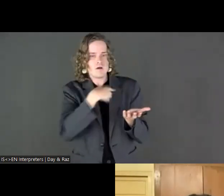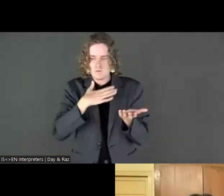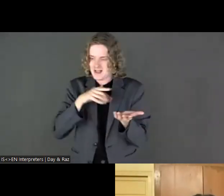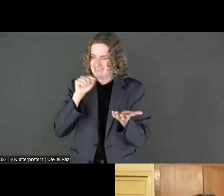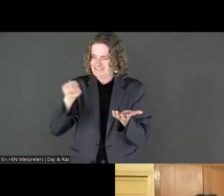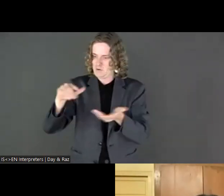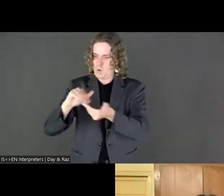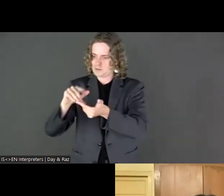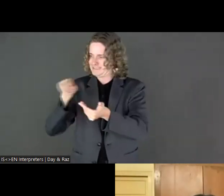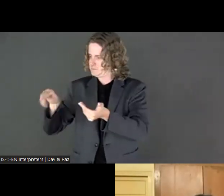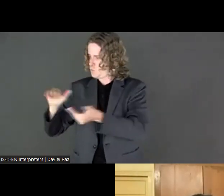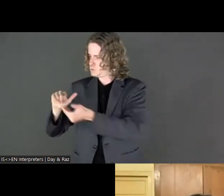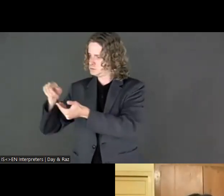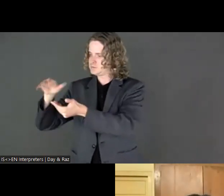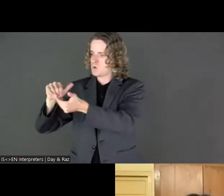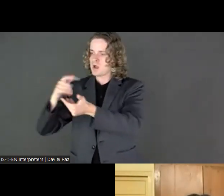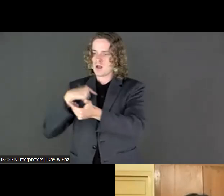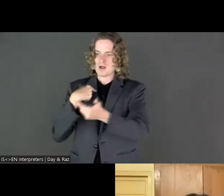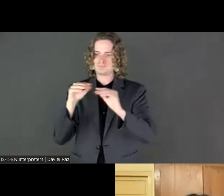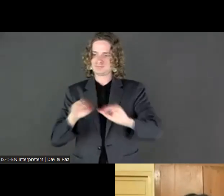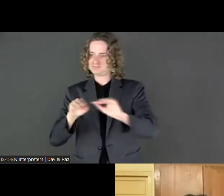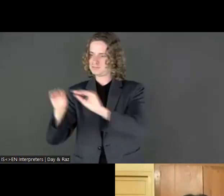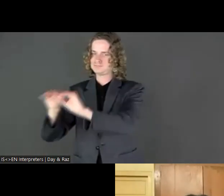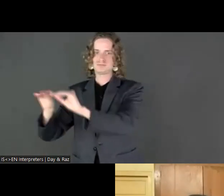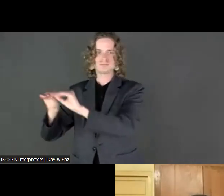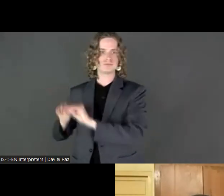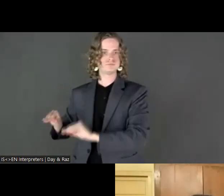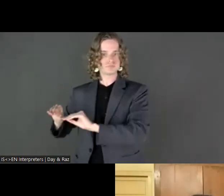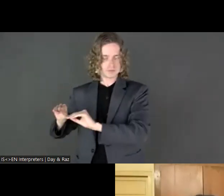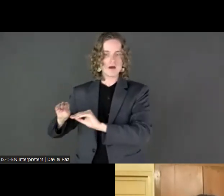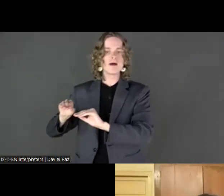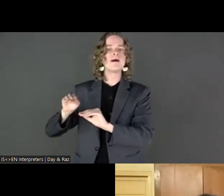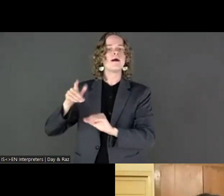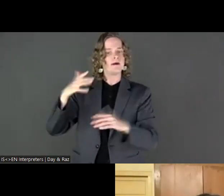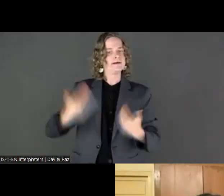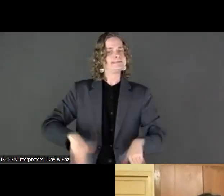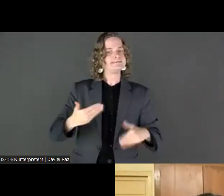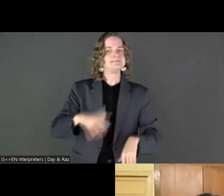and then humanitarians to also take the work and the learnings forward. Sometimes what does present